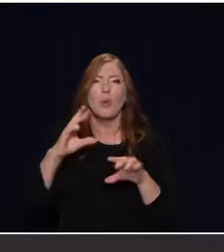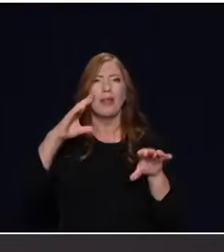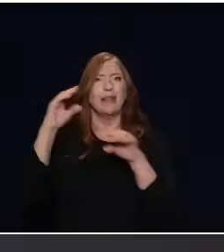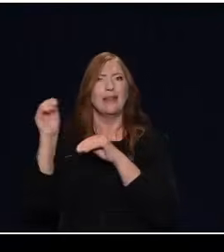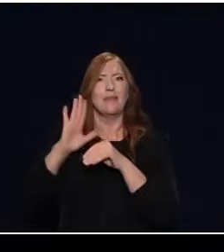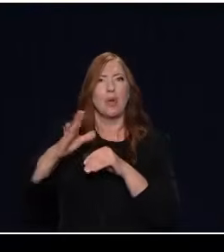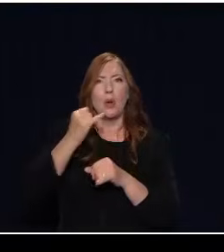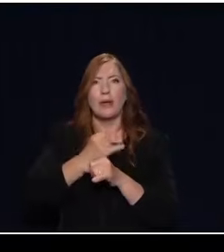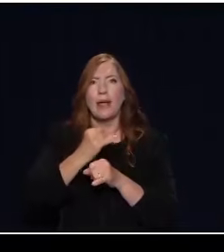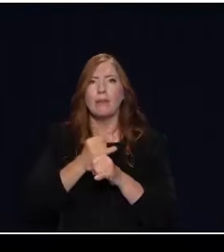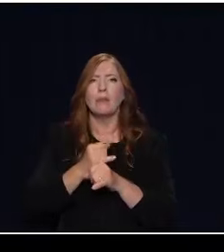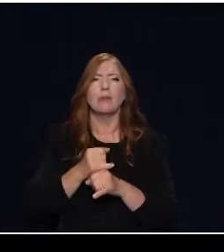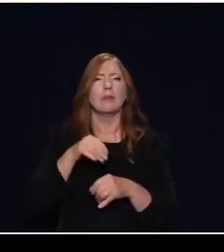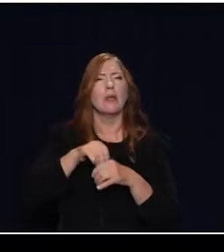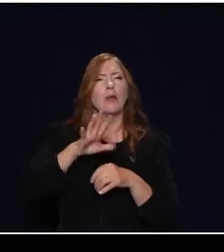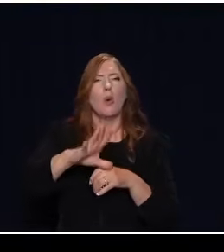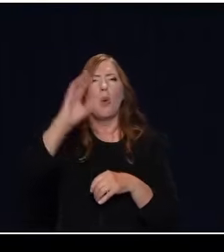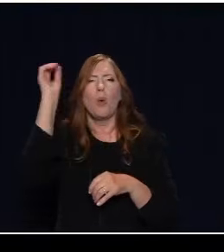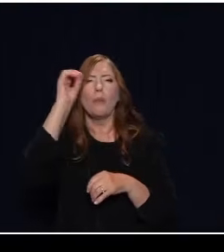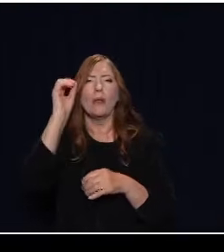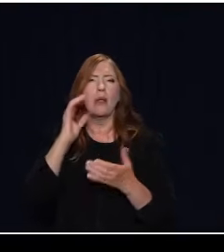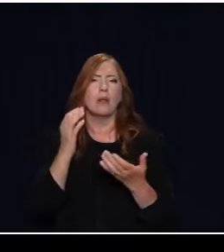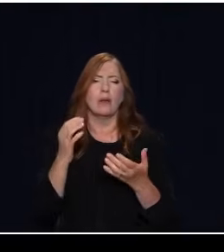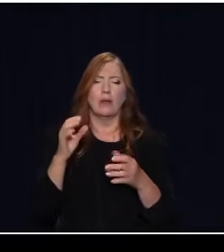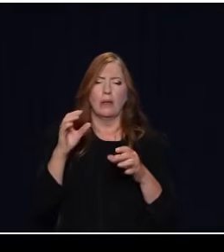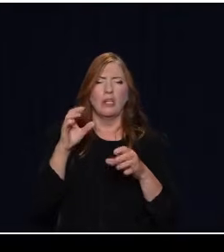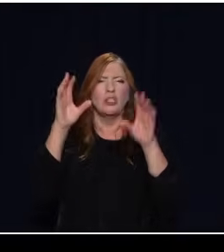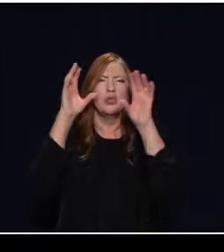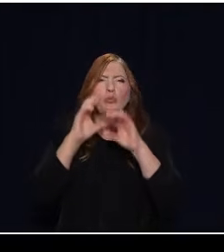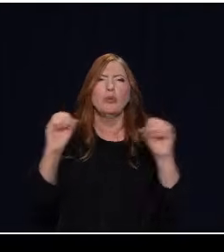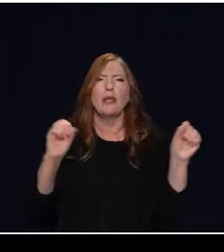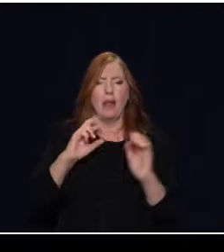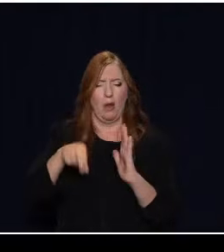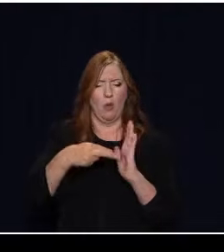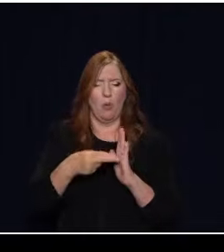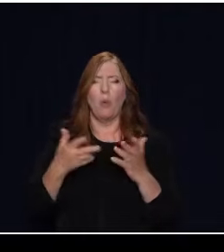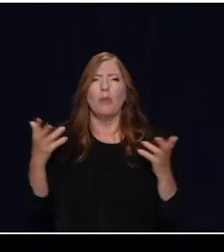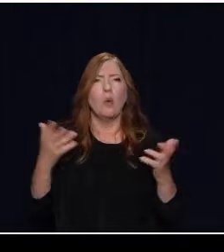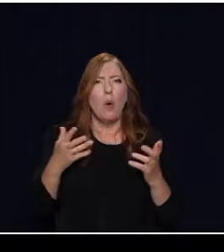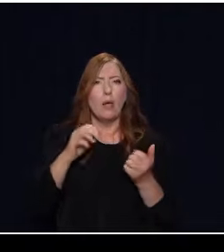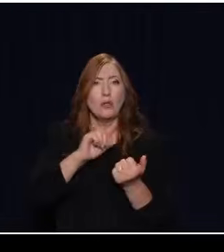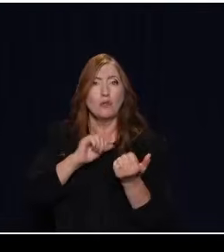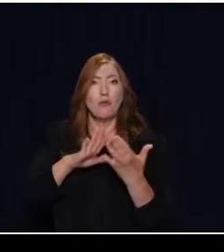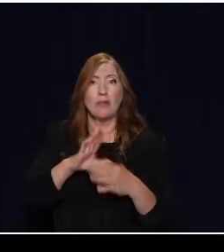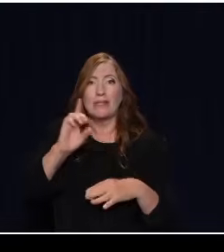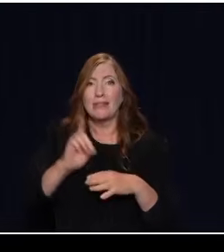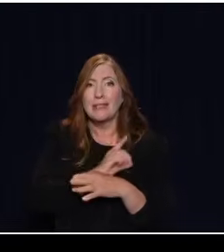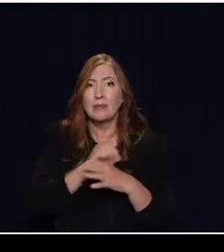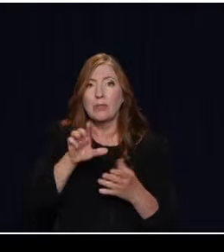TEACHERS MAY BE LEAVING THE PROFESSION OR LEAVING THEIR CAMPUSES. SO IN YOUR OPINION, WHAT ROLE